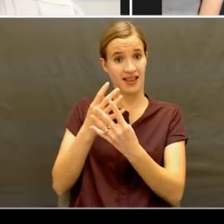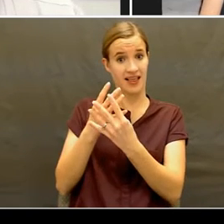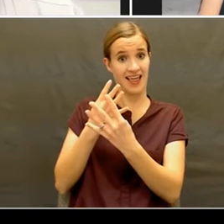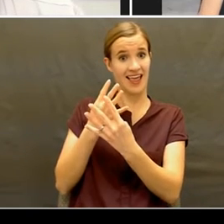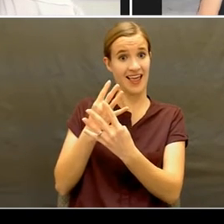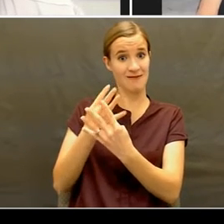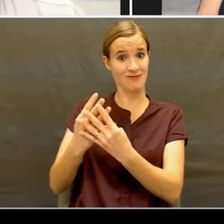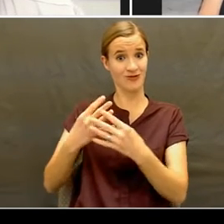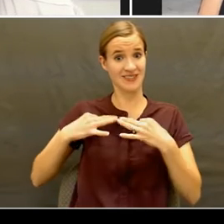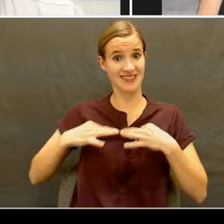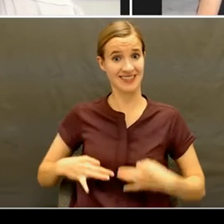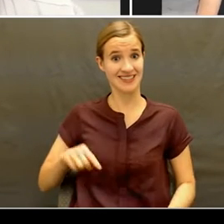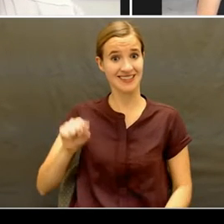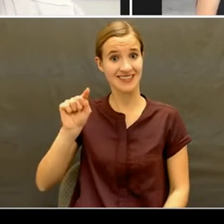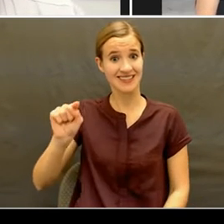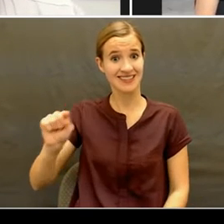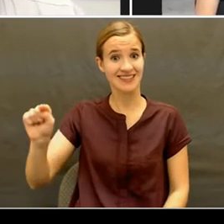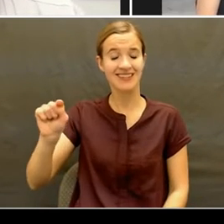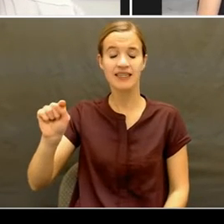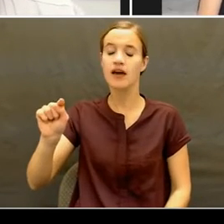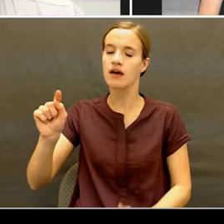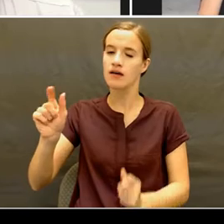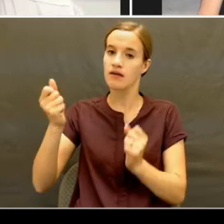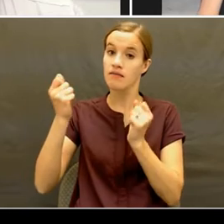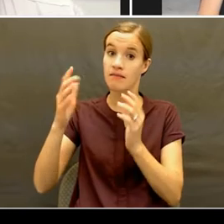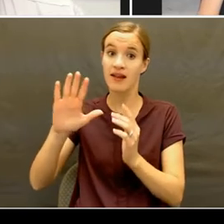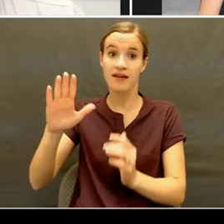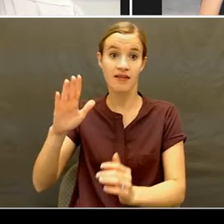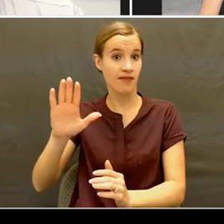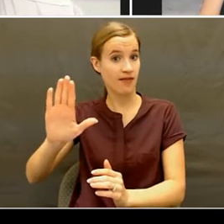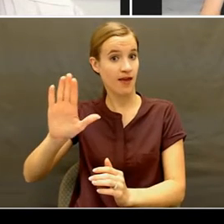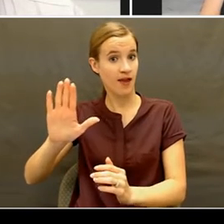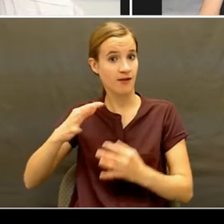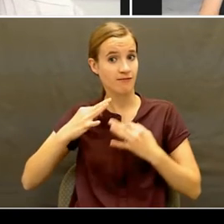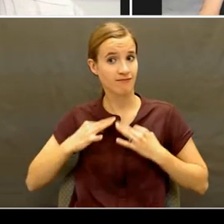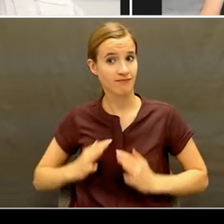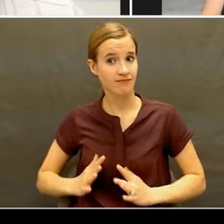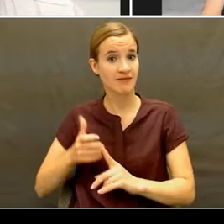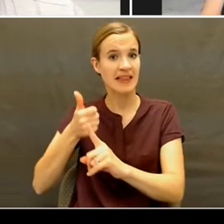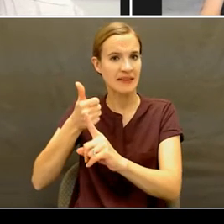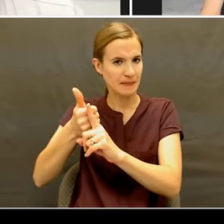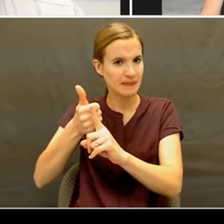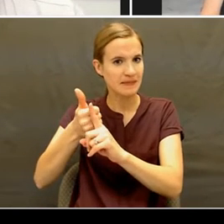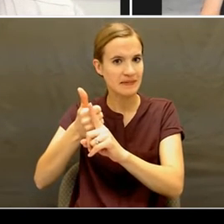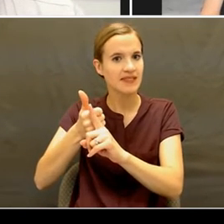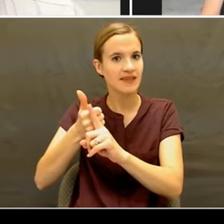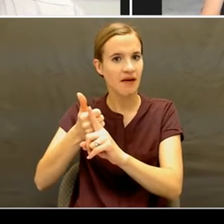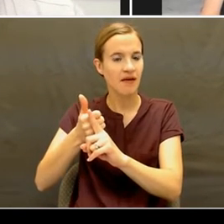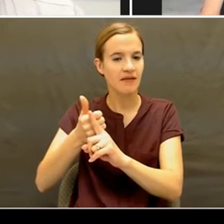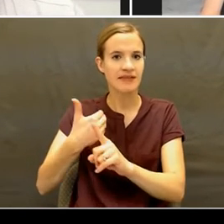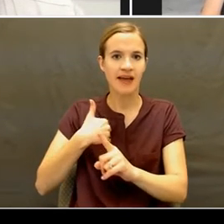in the homeless area too. They have they're of color and also, you know, with a lot of